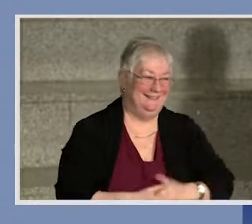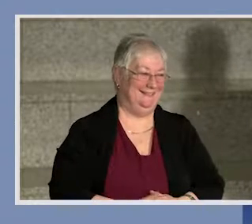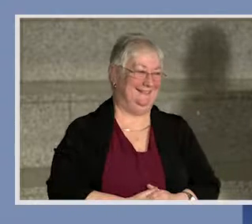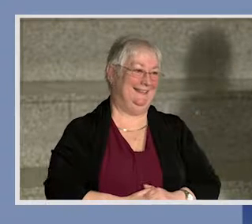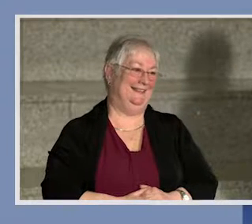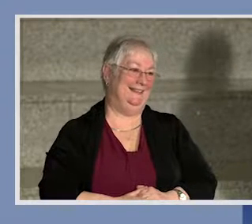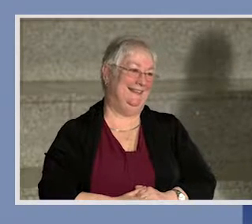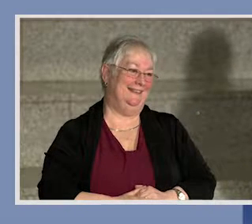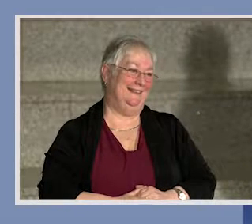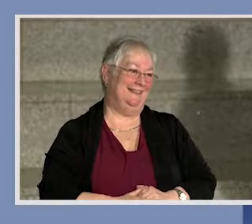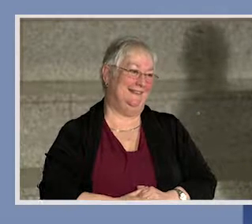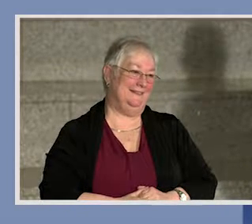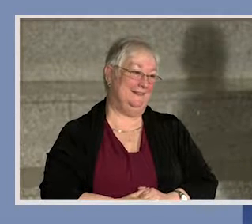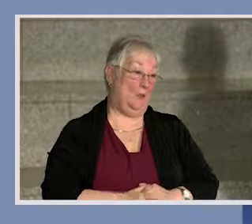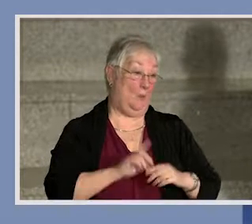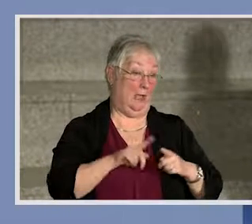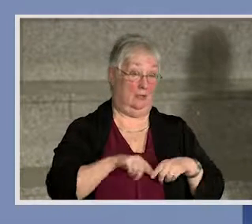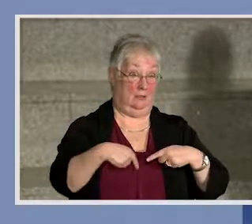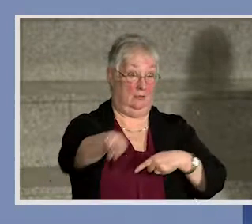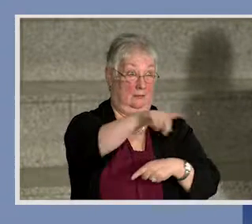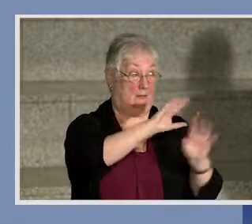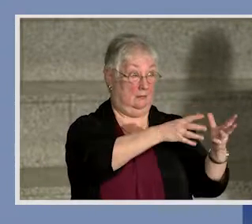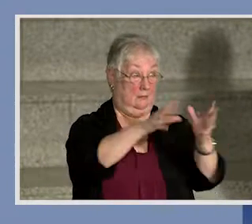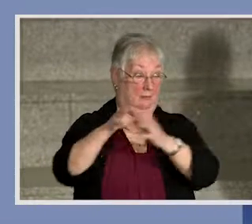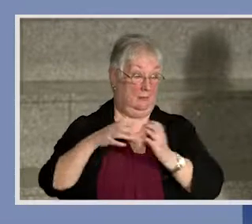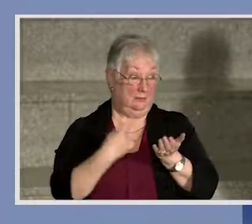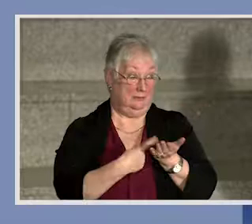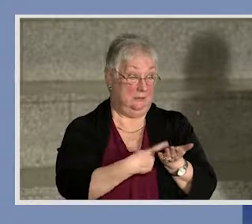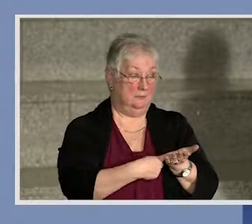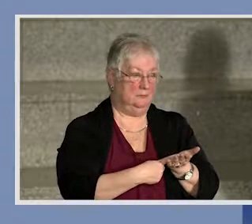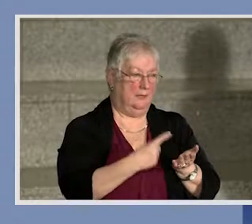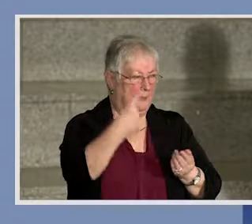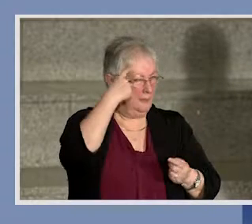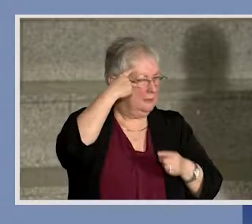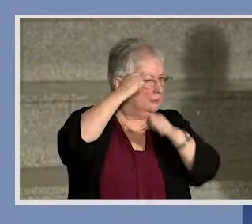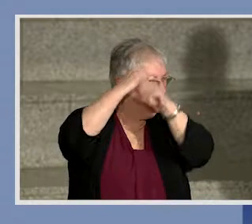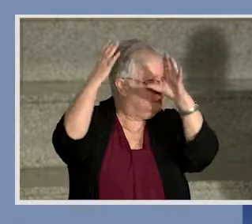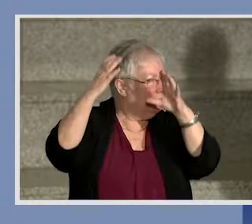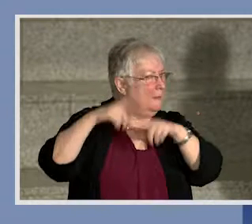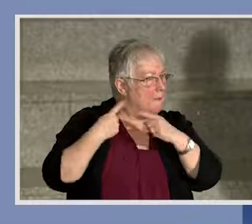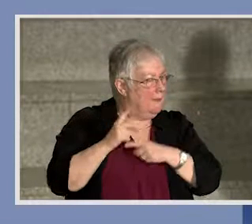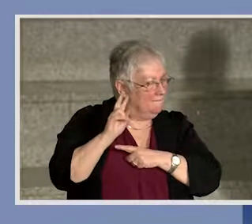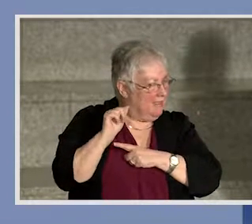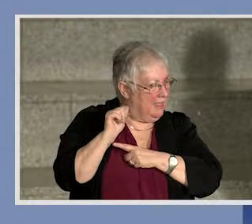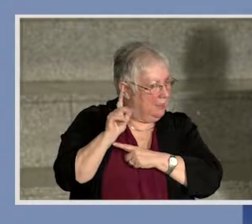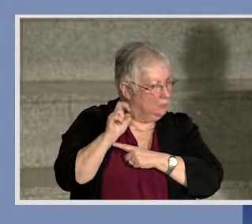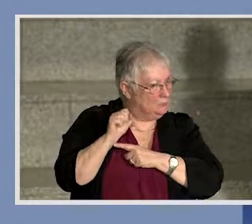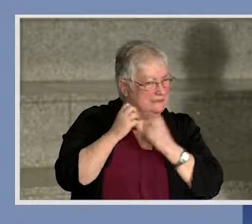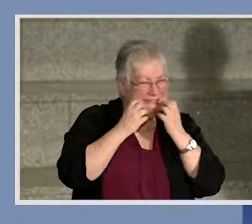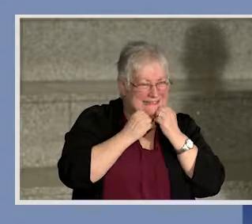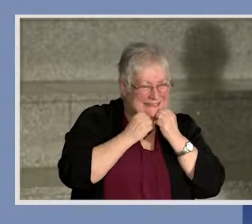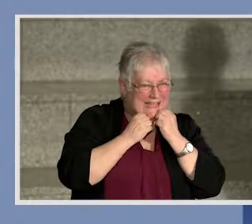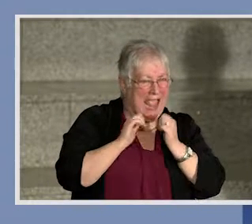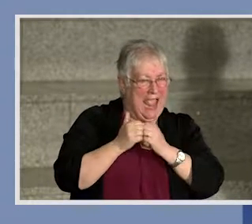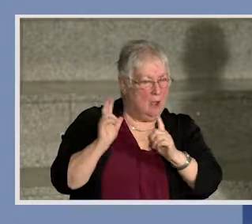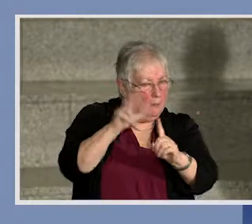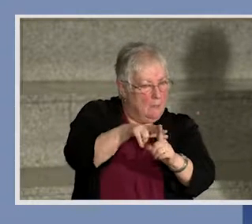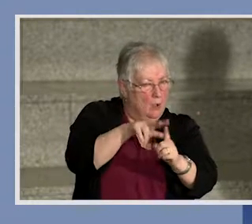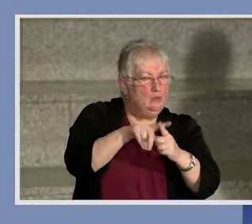THESE VALUES AND THE CONTEXT OF THE MAYOR'S BUDGET. AND IN THE COMING MONTHS THE CITY WILL HAVE TO MAKE SOME VERY DIFFICULT CHOICES.